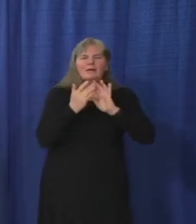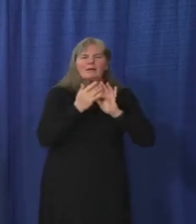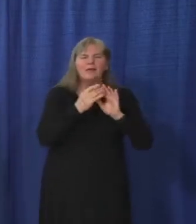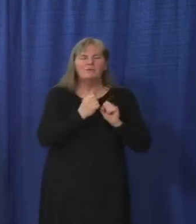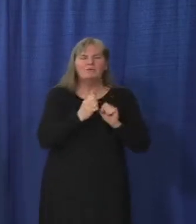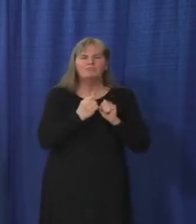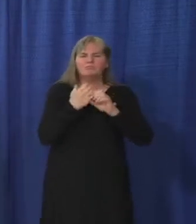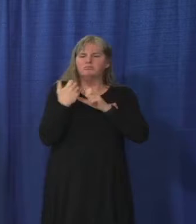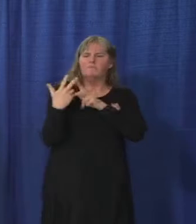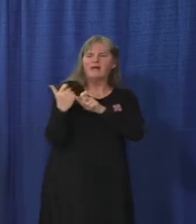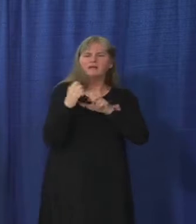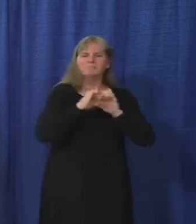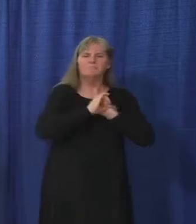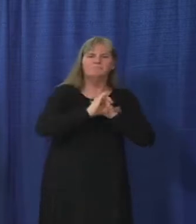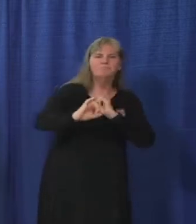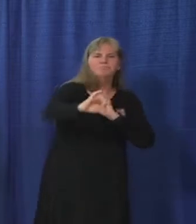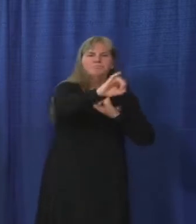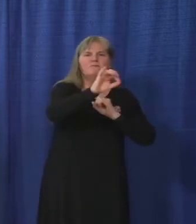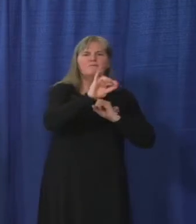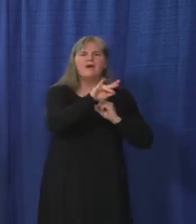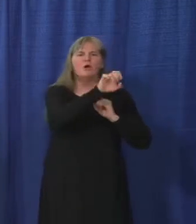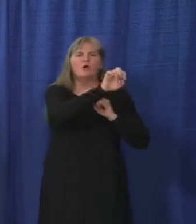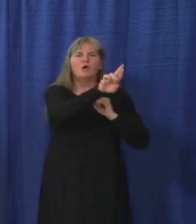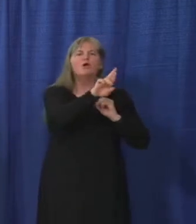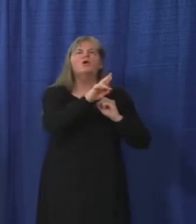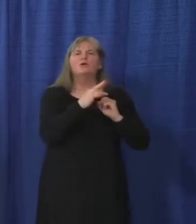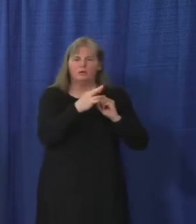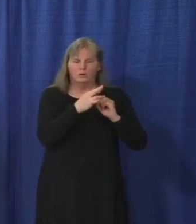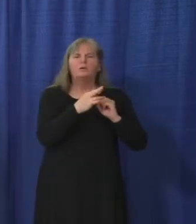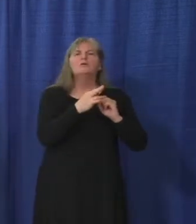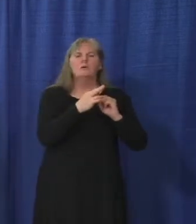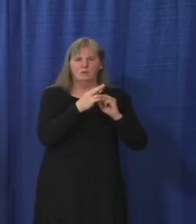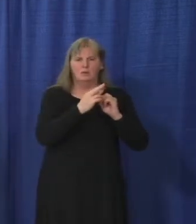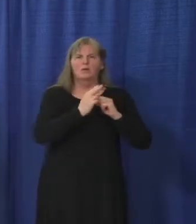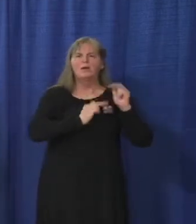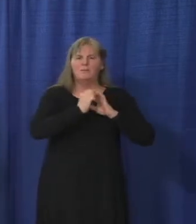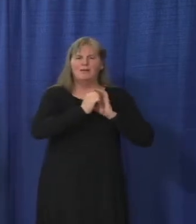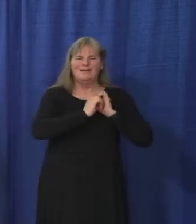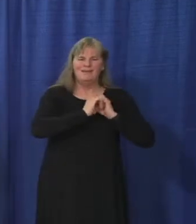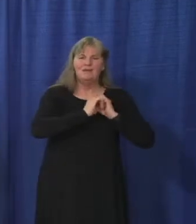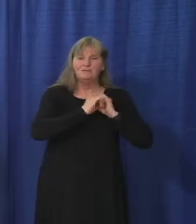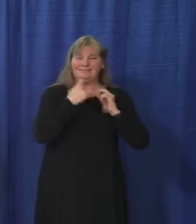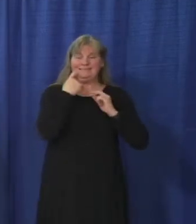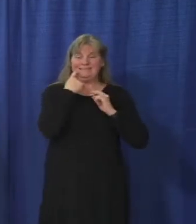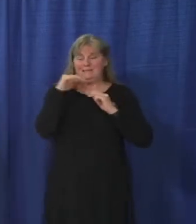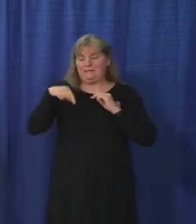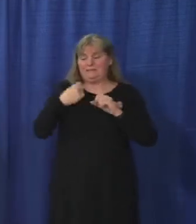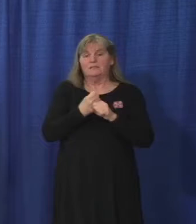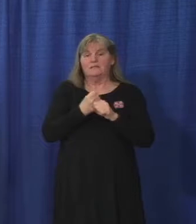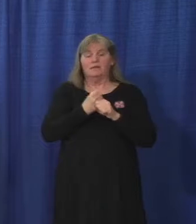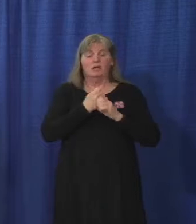in teams have been clearing brush this past year on the route. Similarly the Yukon gateway